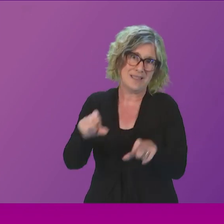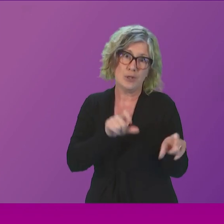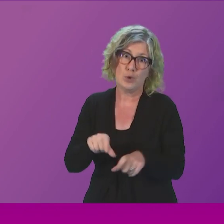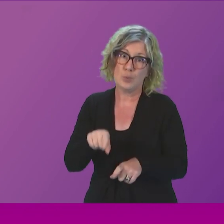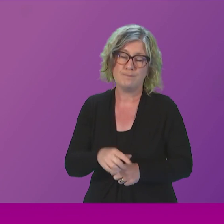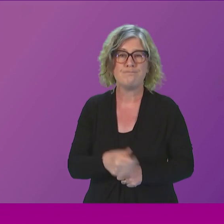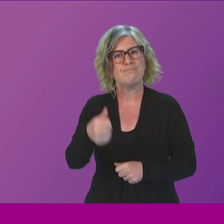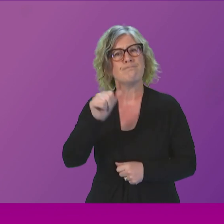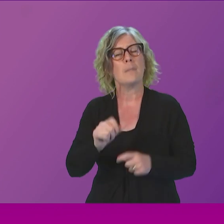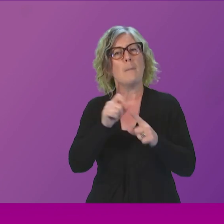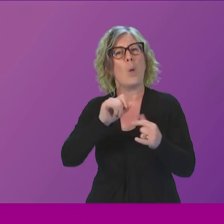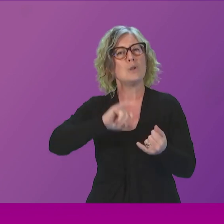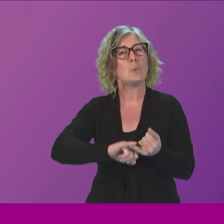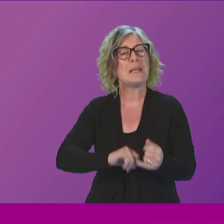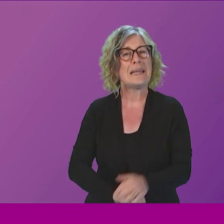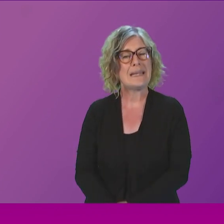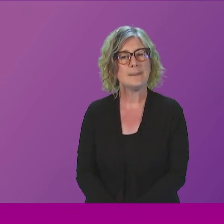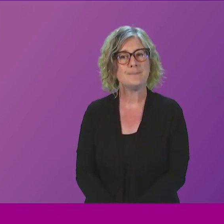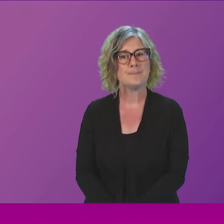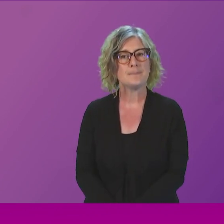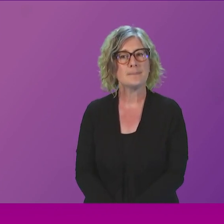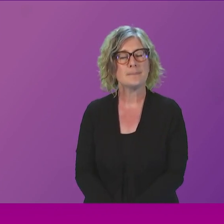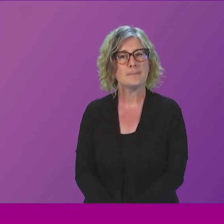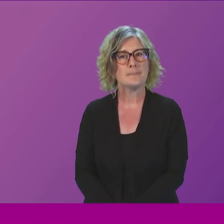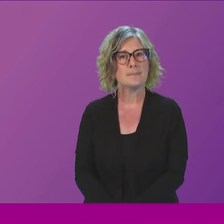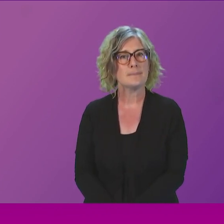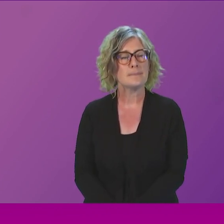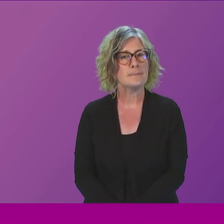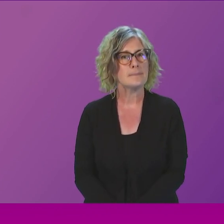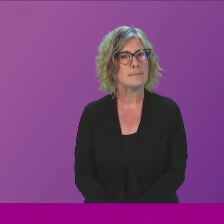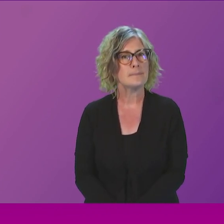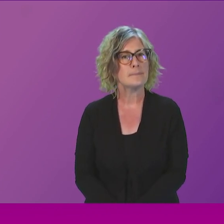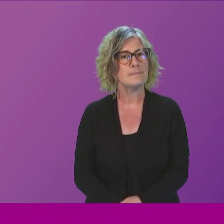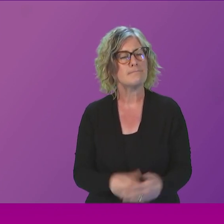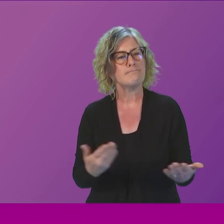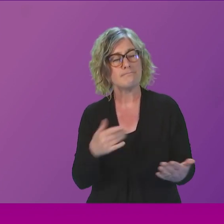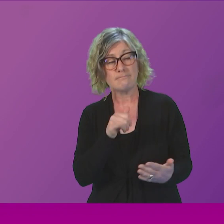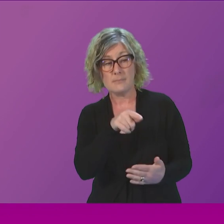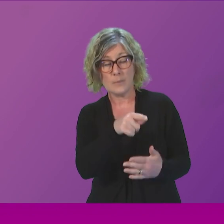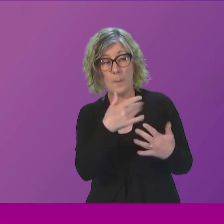The First Minister will be aware that I have been contacted—as he will have been—by